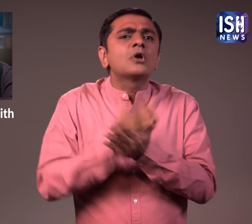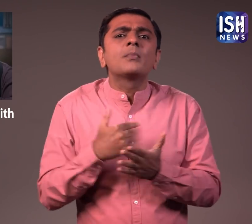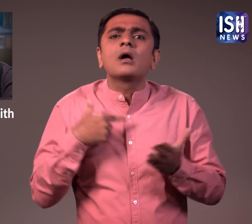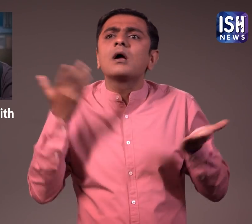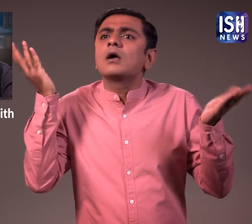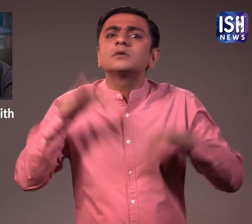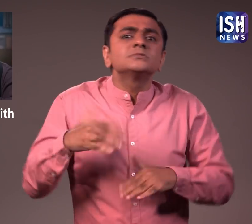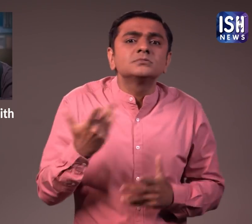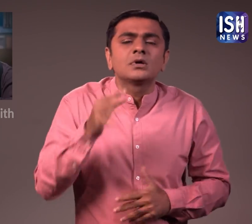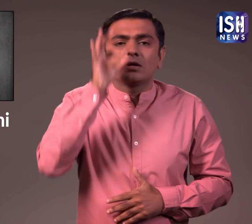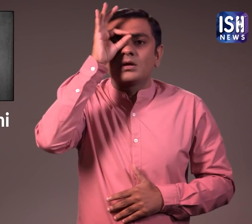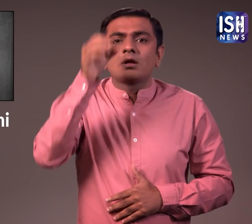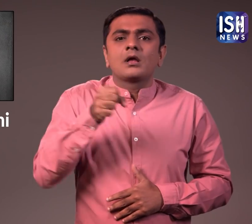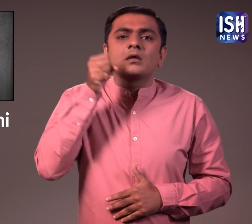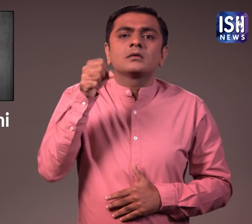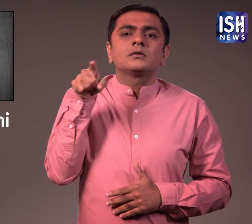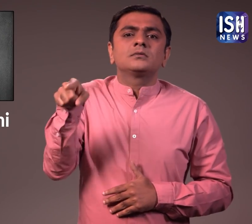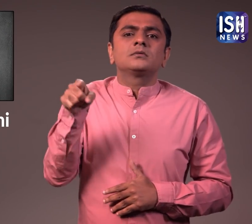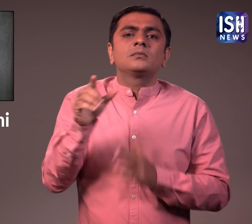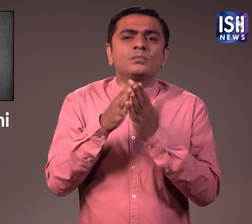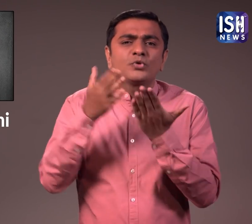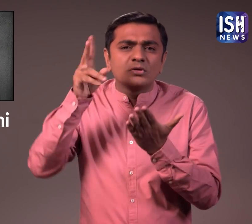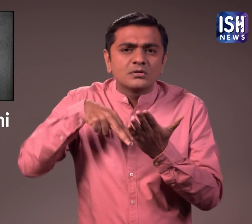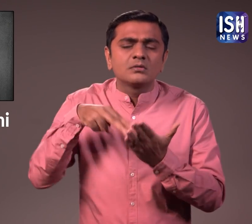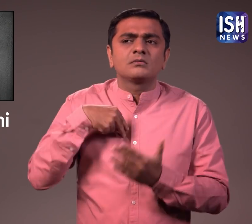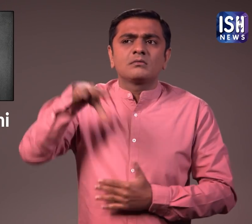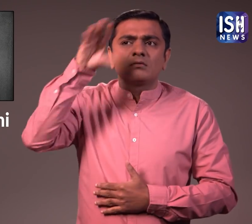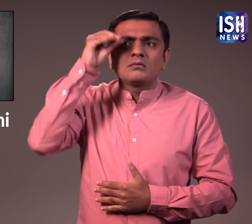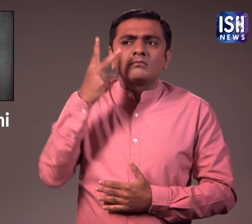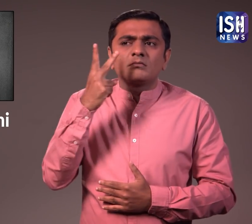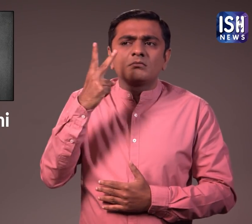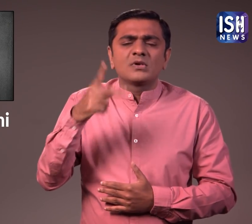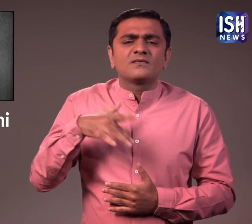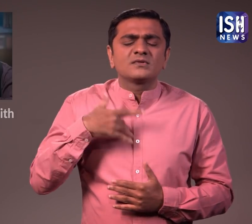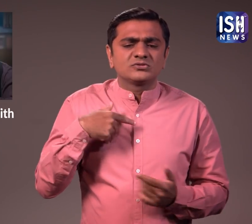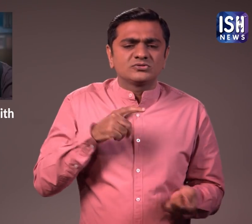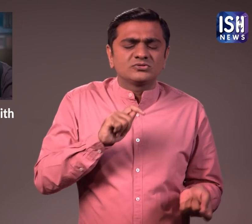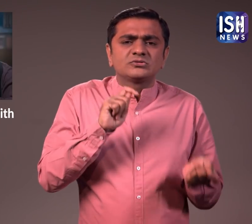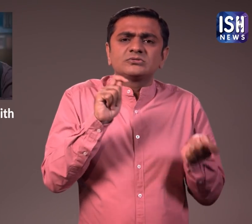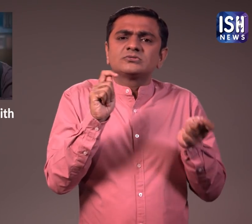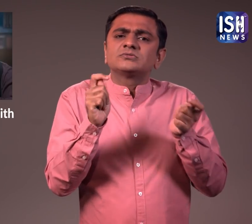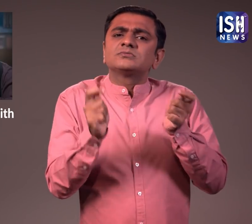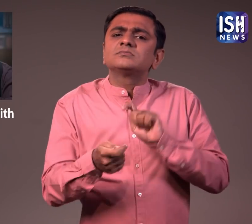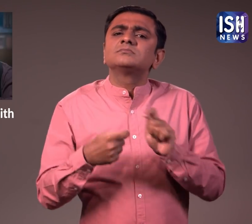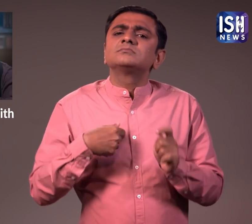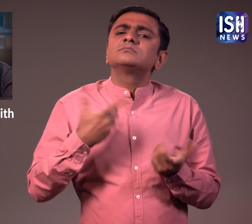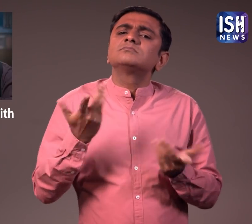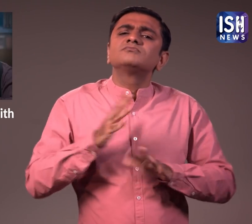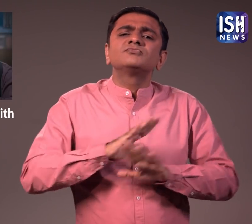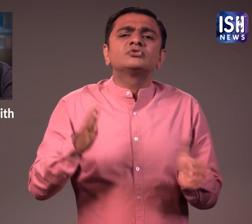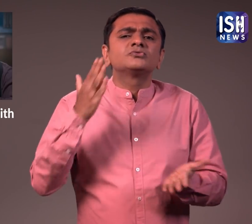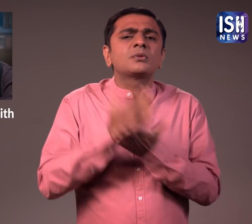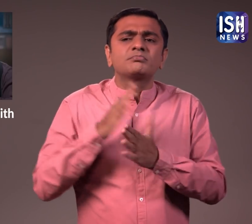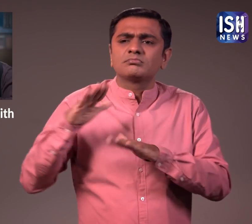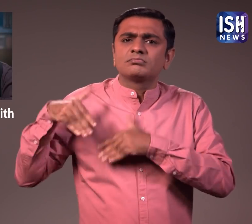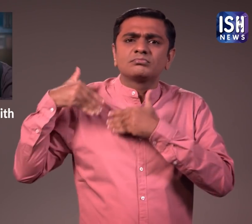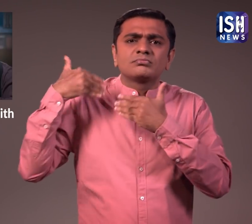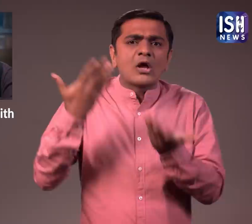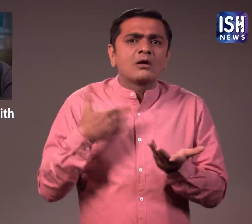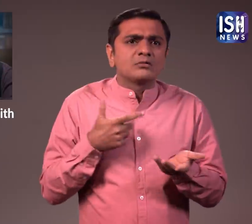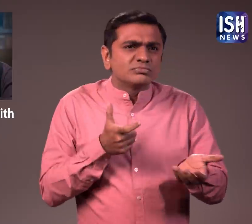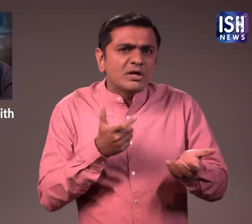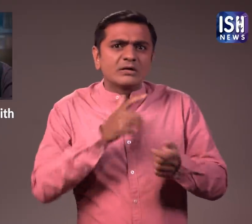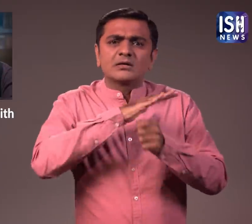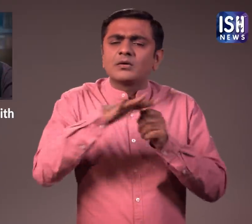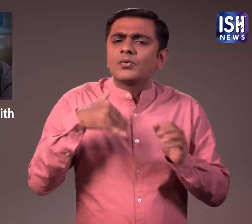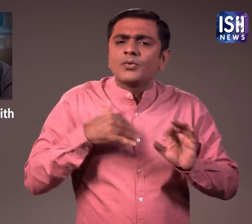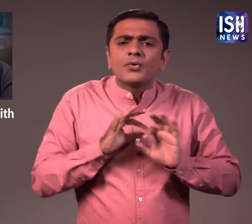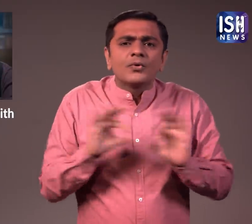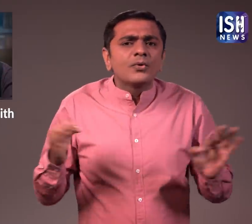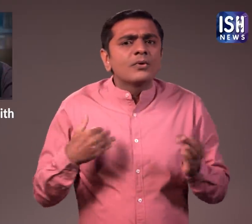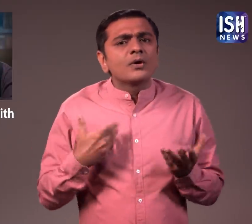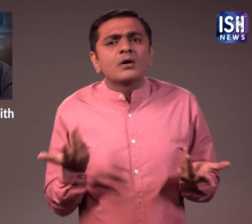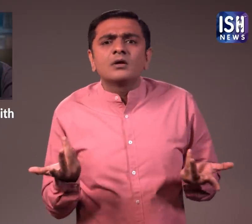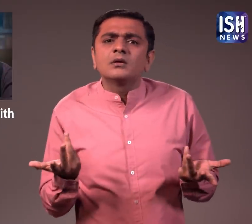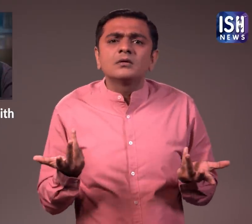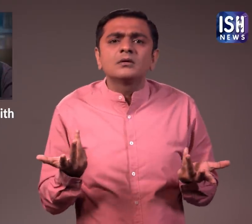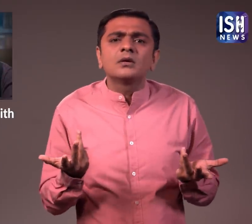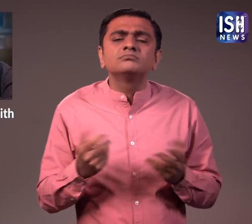From 1994 he has started following the principles of Mahatma Gandhi and stopped killing people.